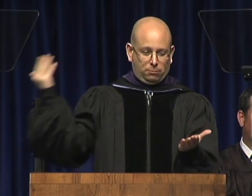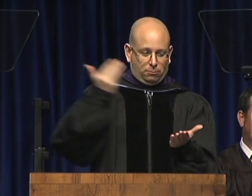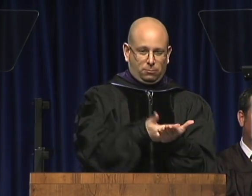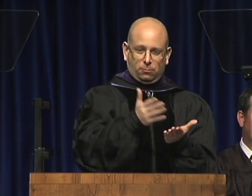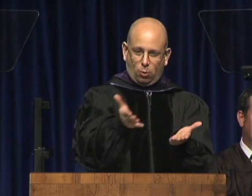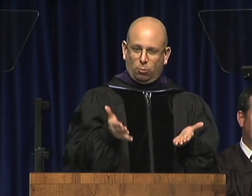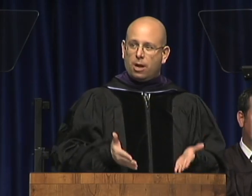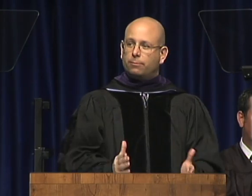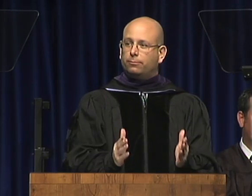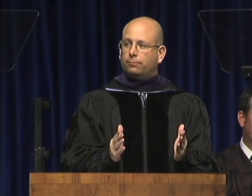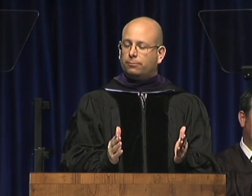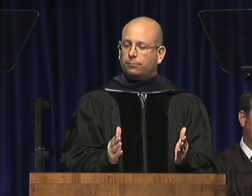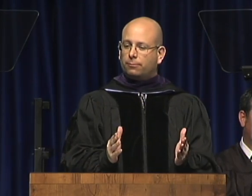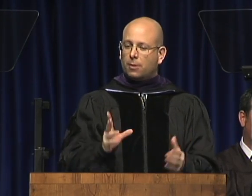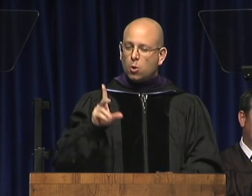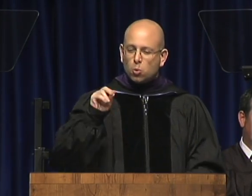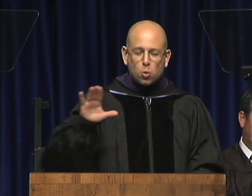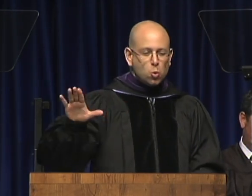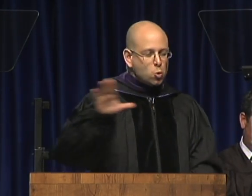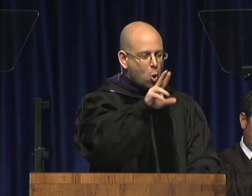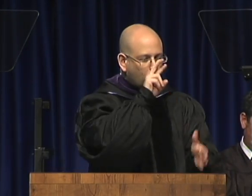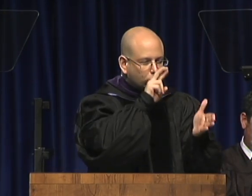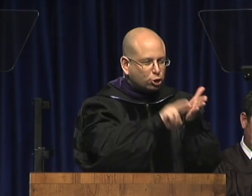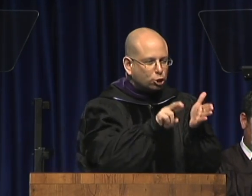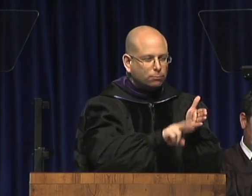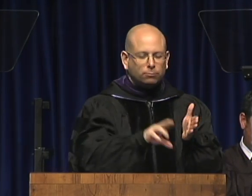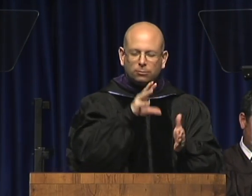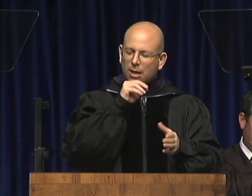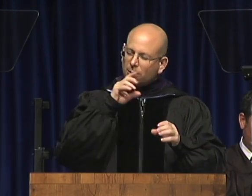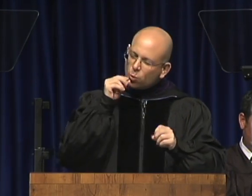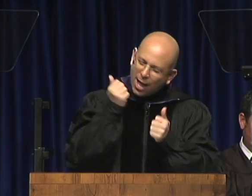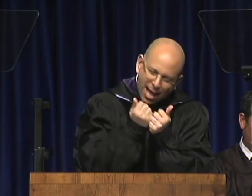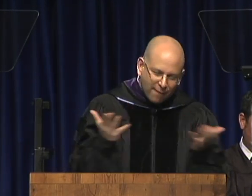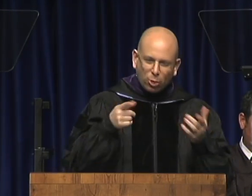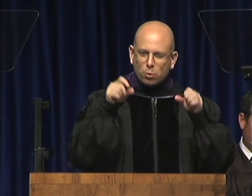For every opportunity that comes your way,